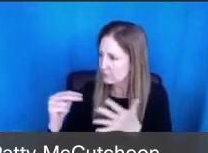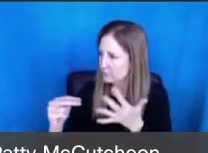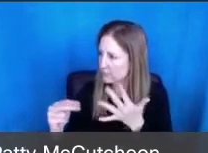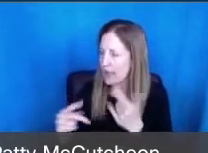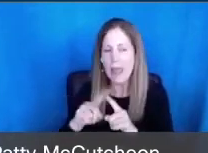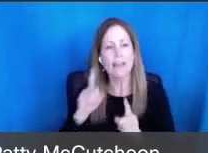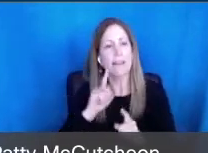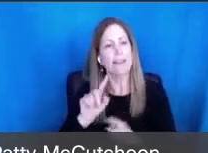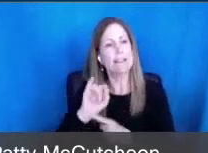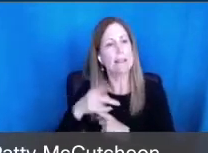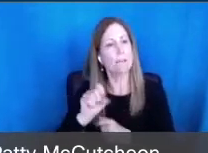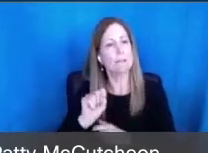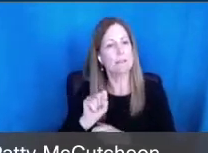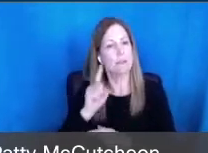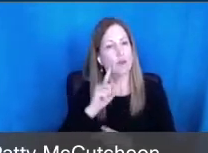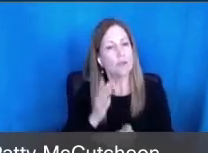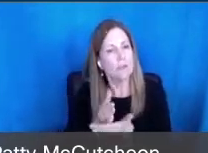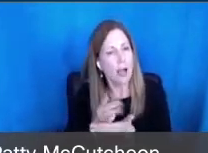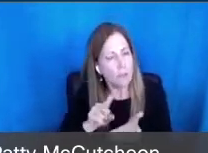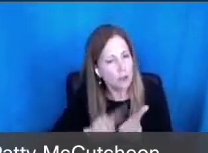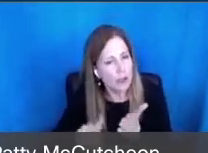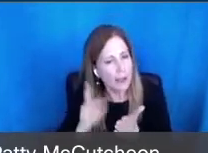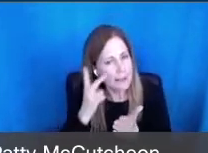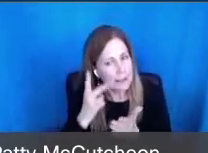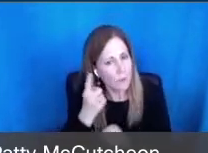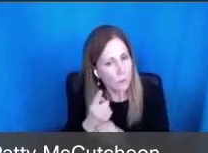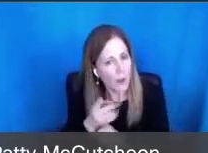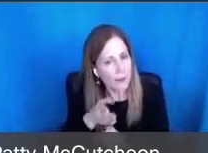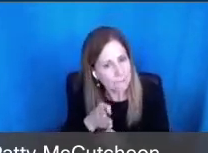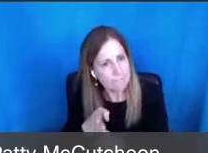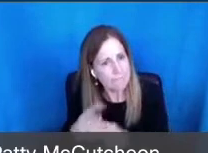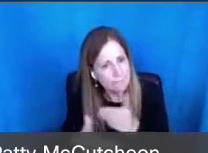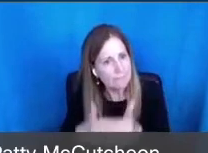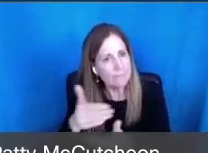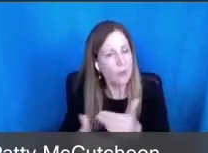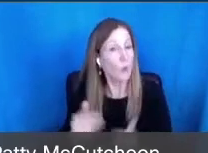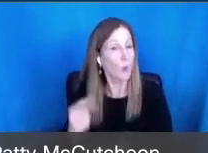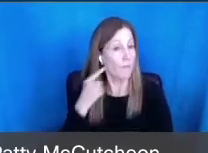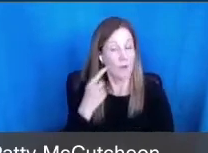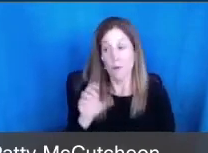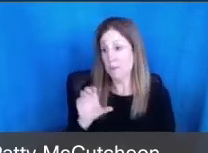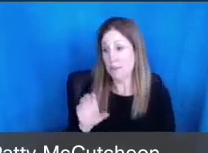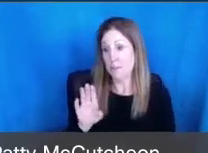to check in, and just ensure we're moving in the right direction. And we've heard from our CBT developers that they really like these check-in points